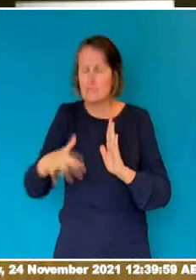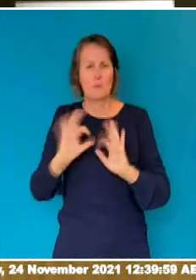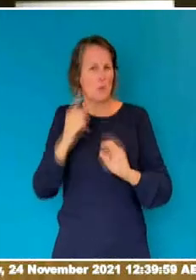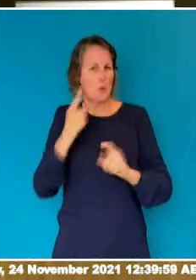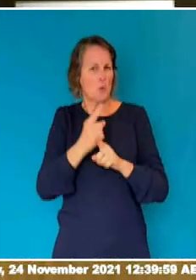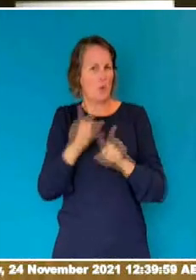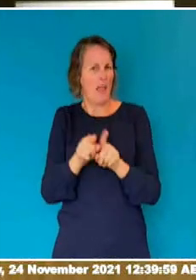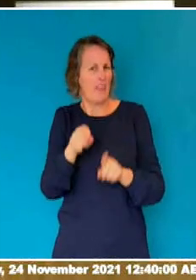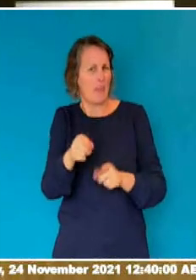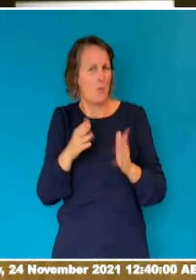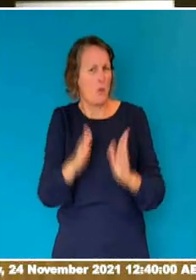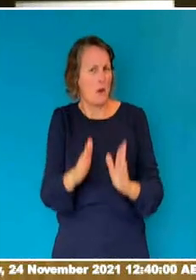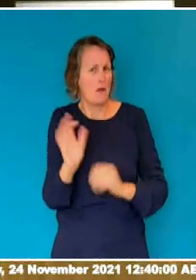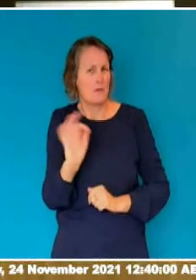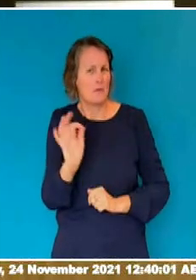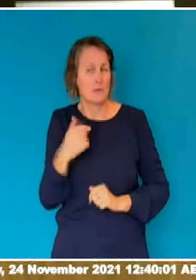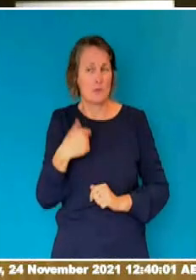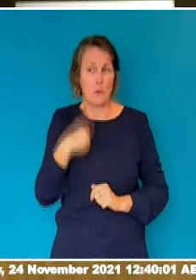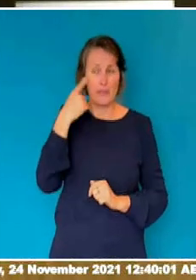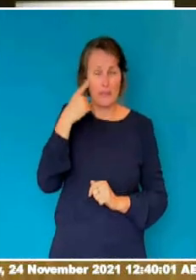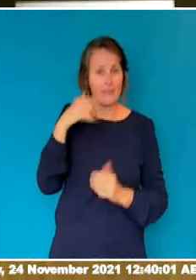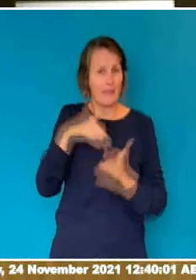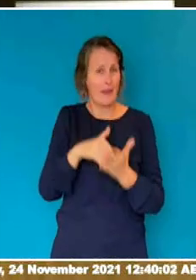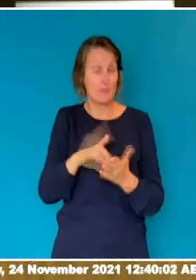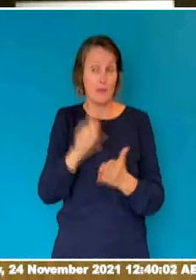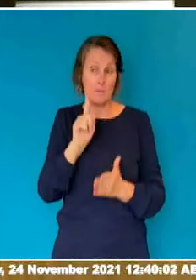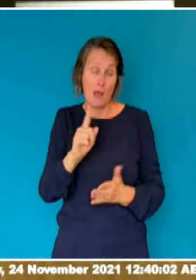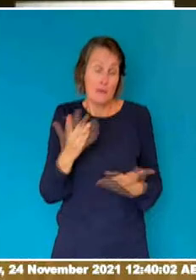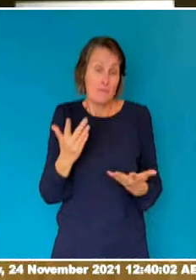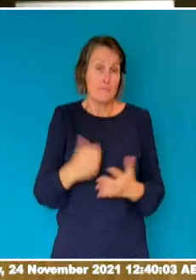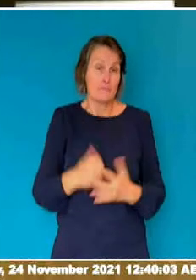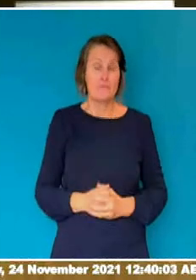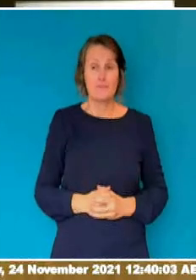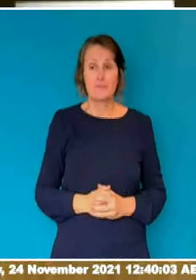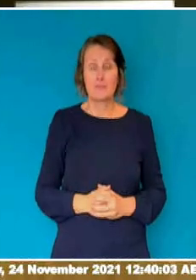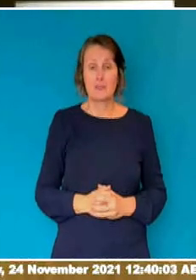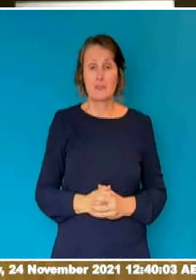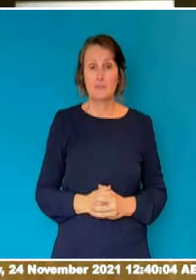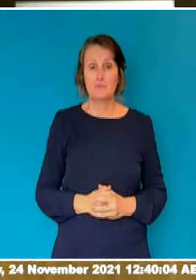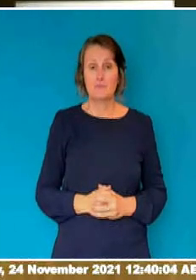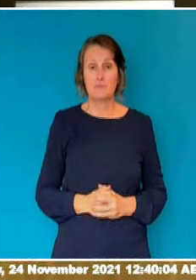And I think that helps to mitigate that, so given a lot of theÂ any of those more